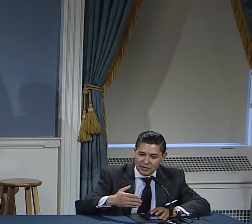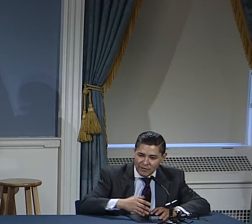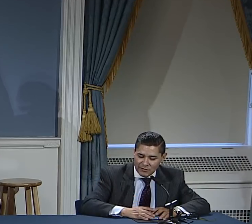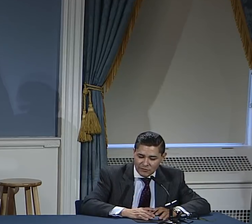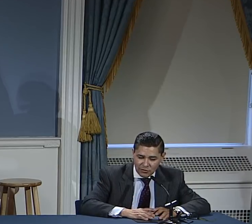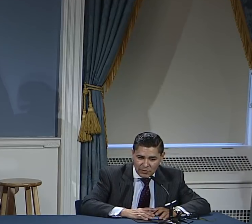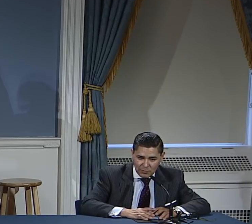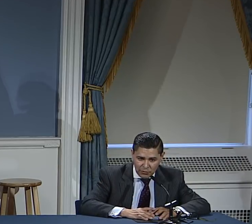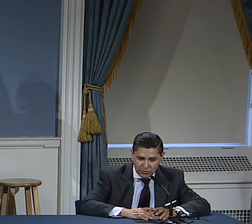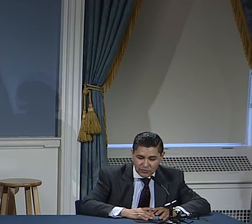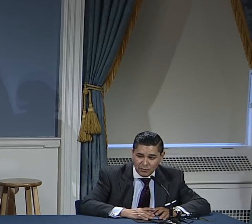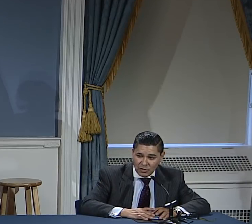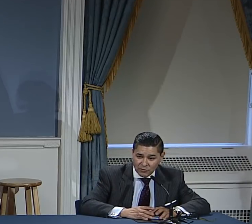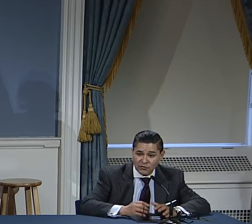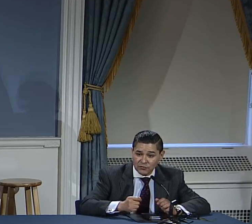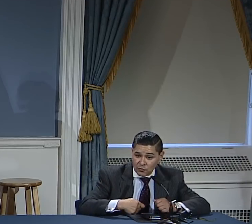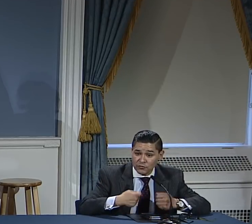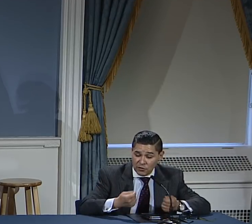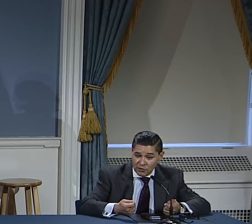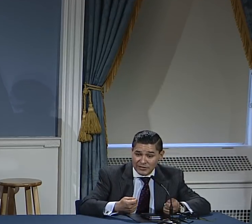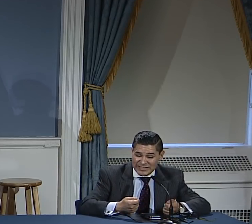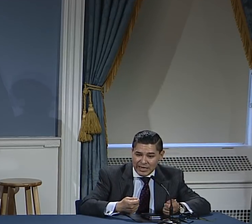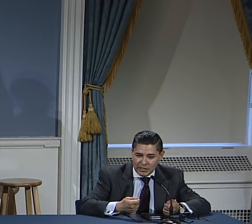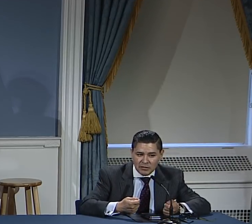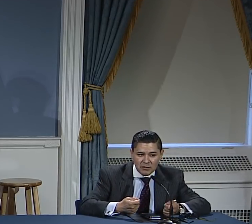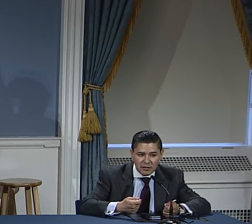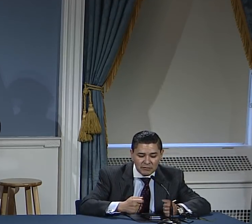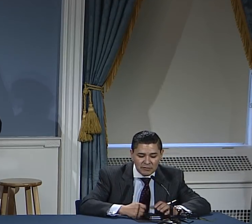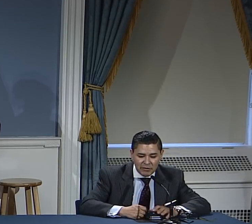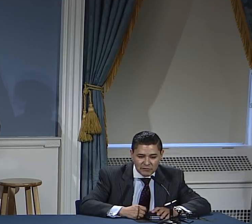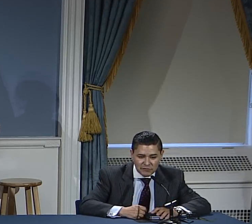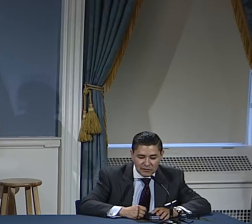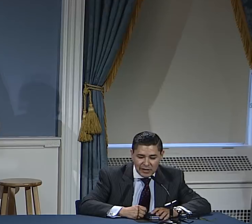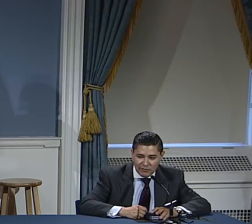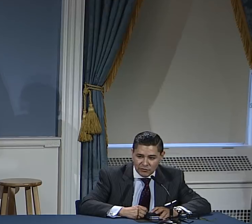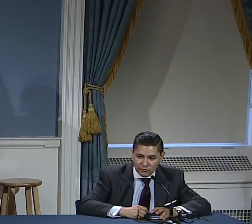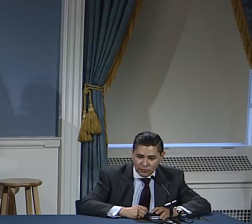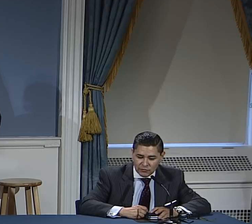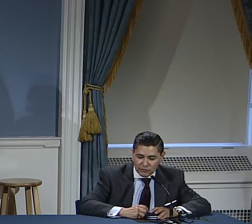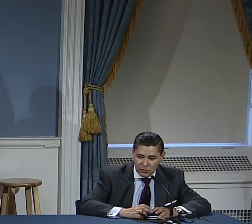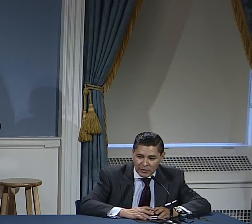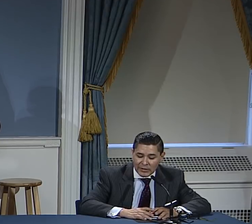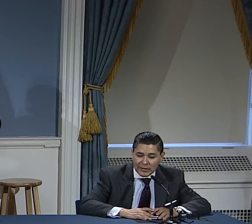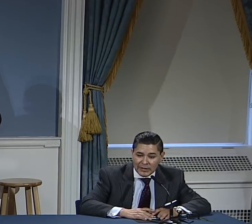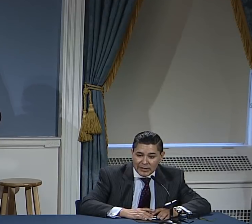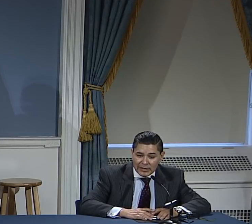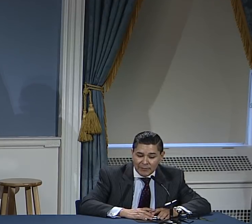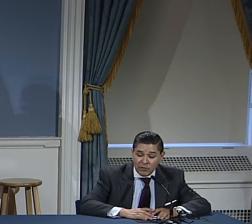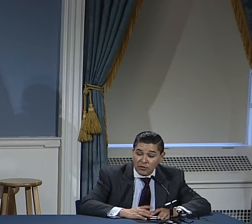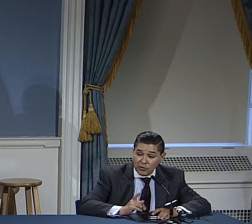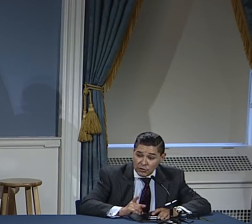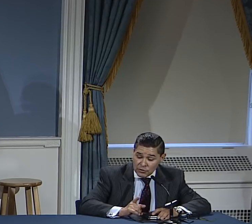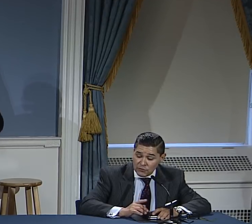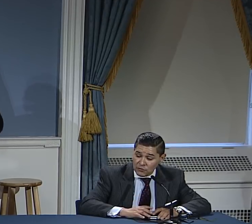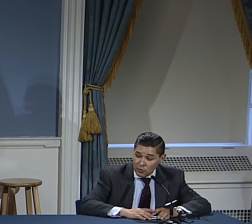HAVE IN THEIR SCHOOLS TO THE STUDENTS AS WELL. IT'S NOT PURELY DEVICES BUT ALSO